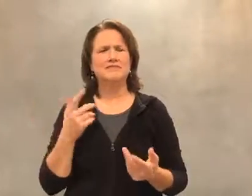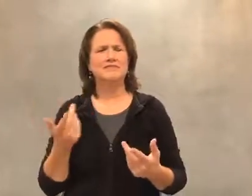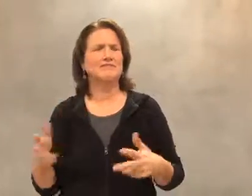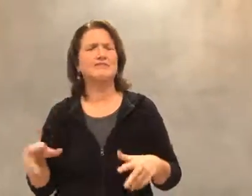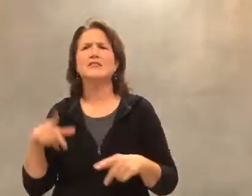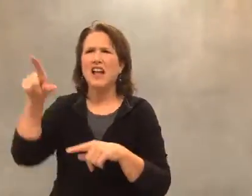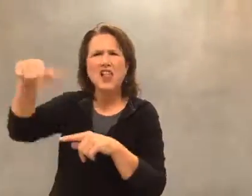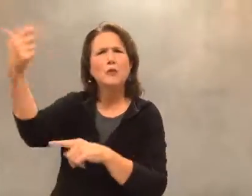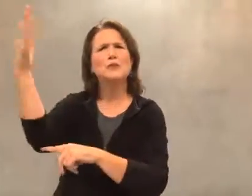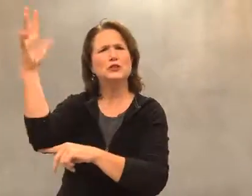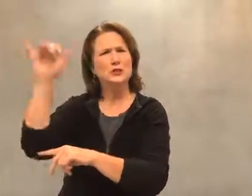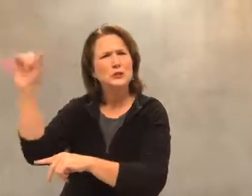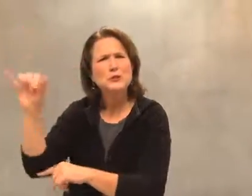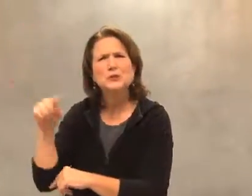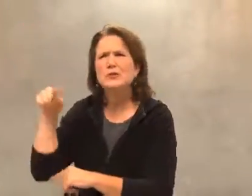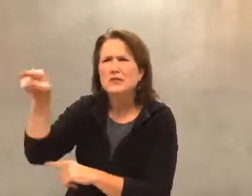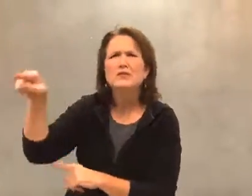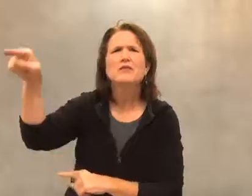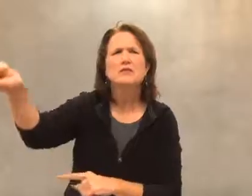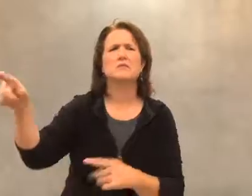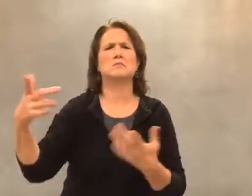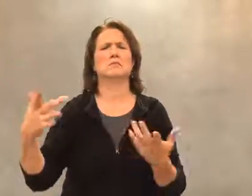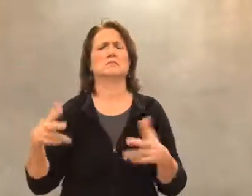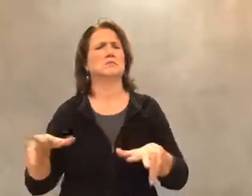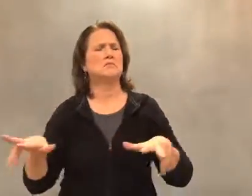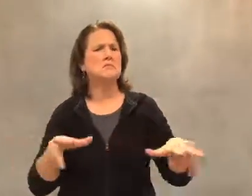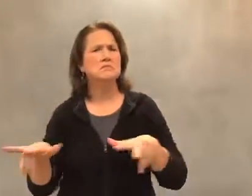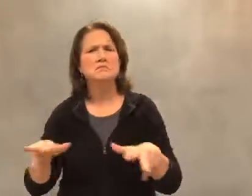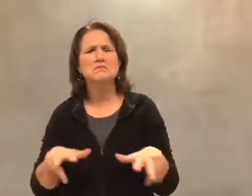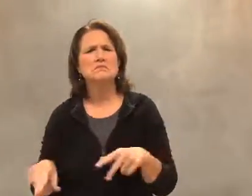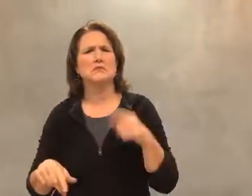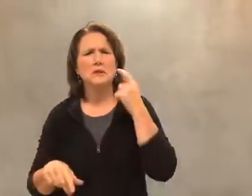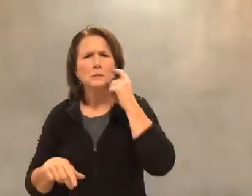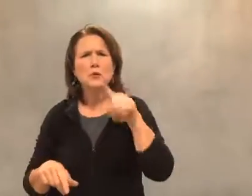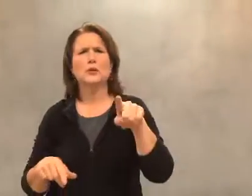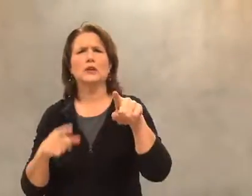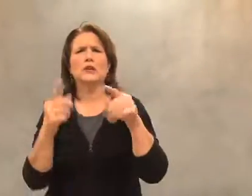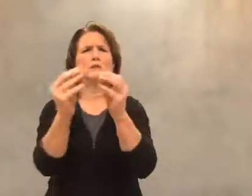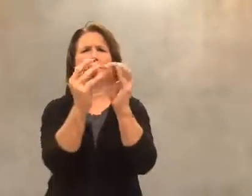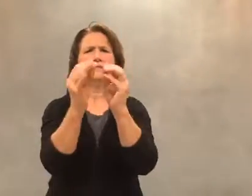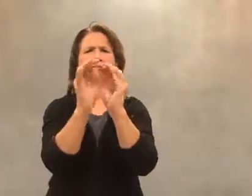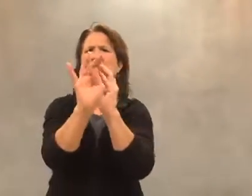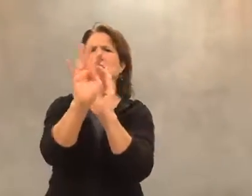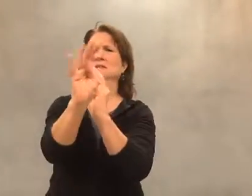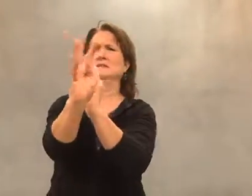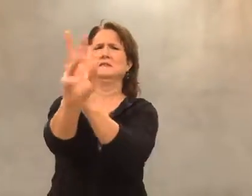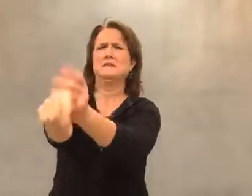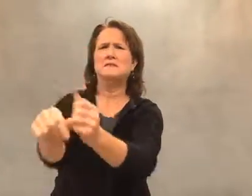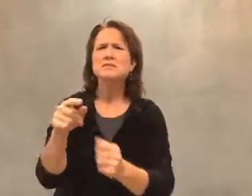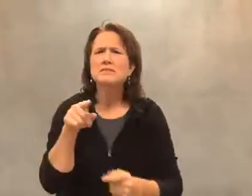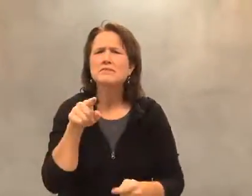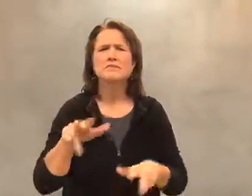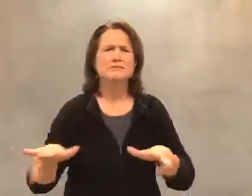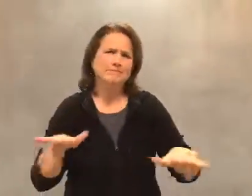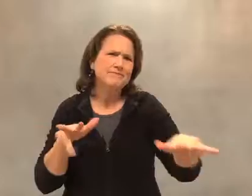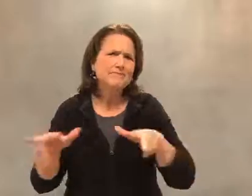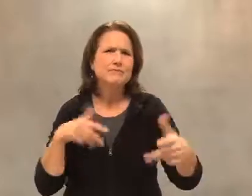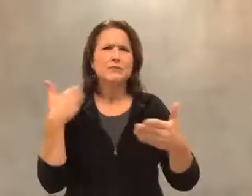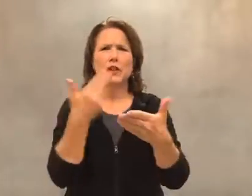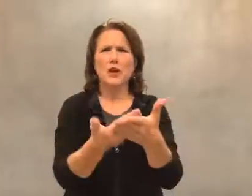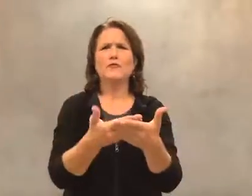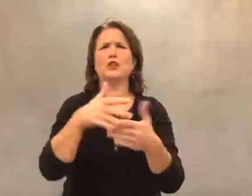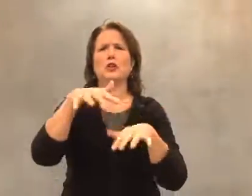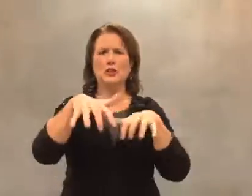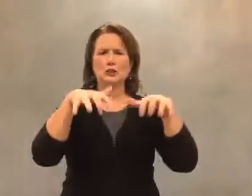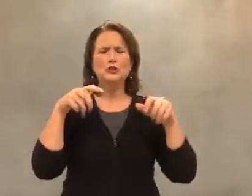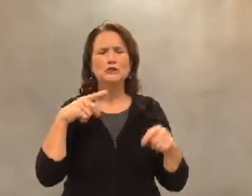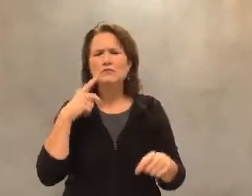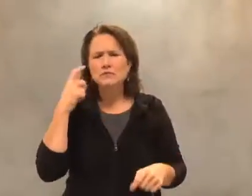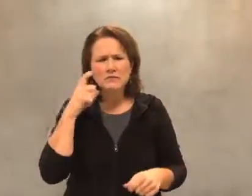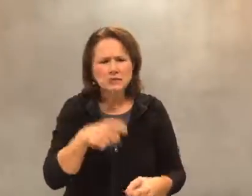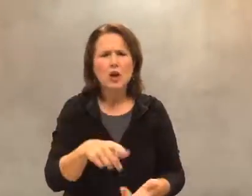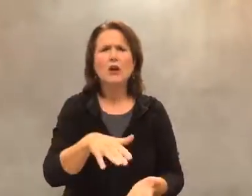I saw other trees the same way as I walked.